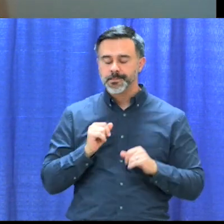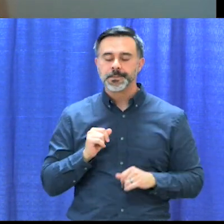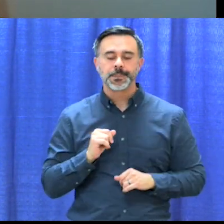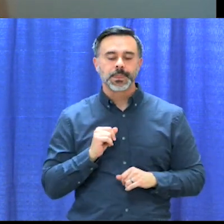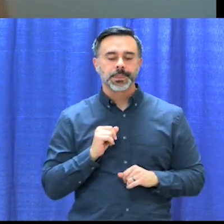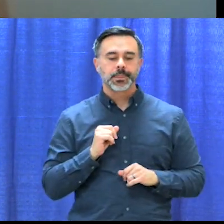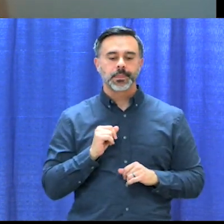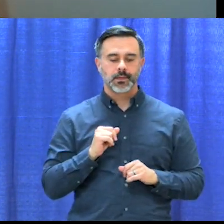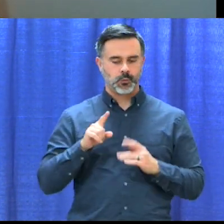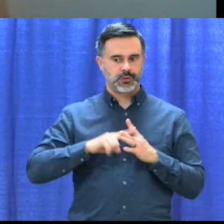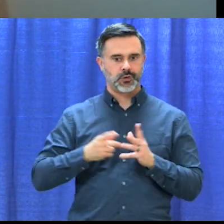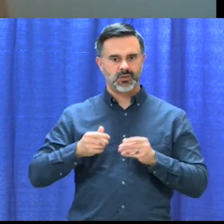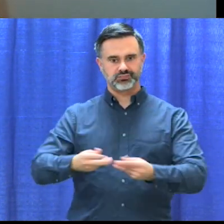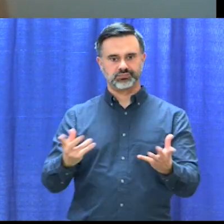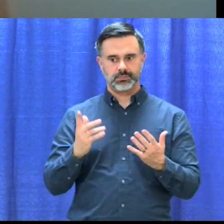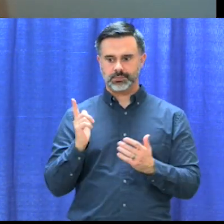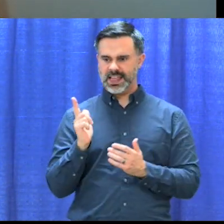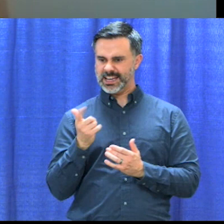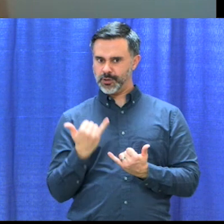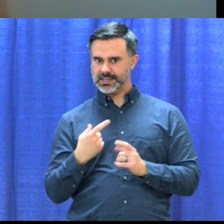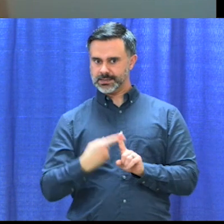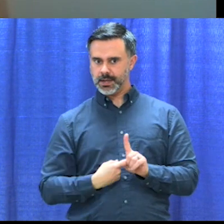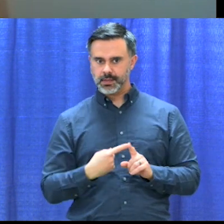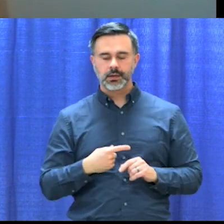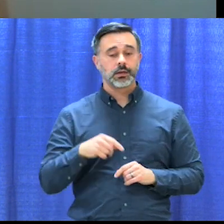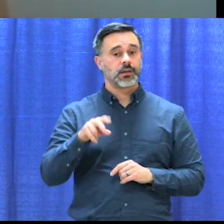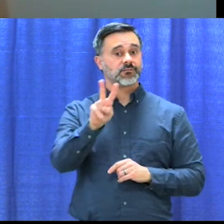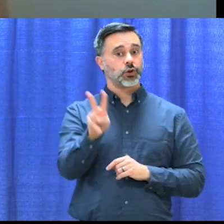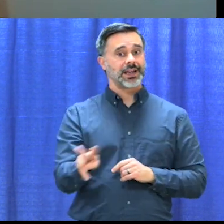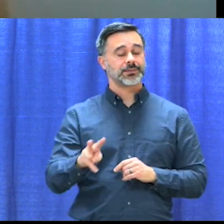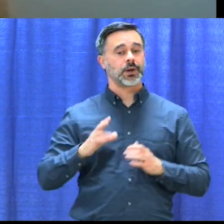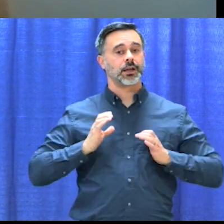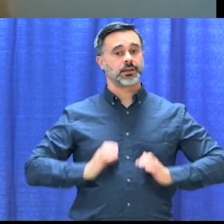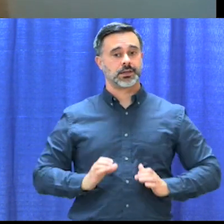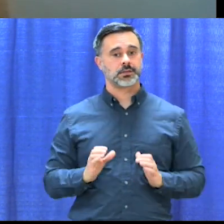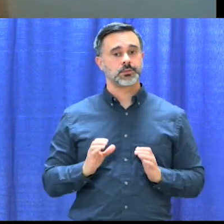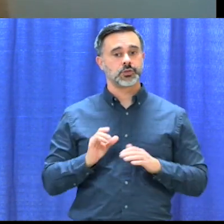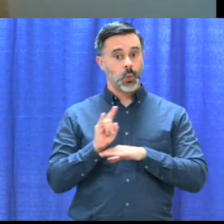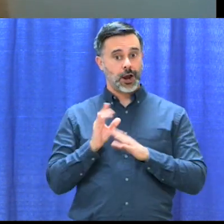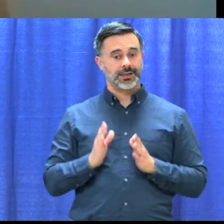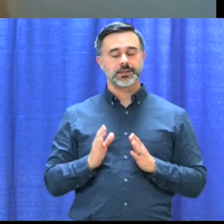later this month which is all Verizon Wireless customers will have up to 60 days of free